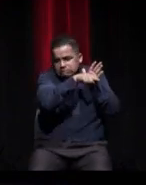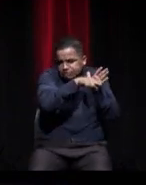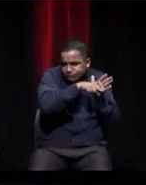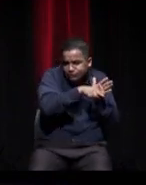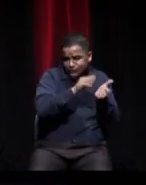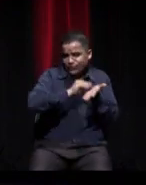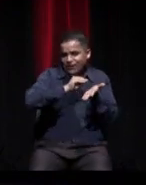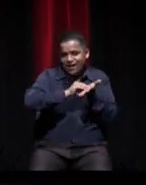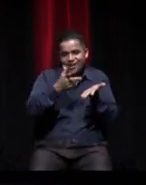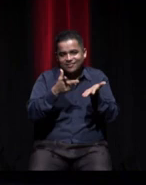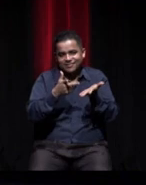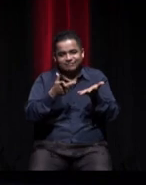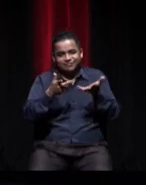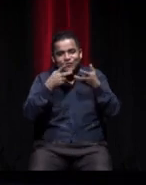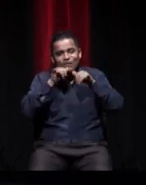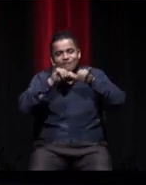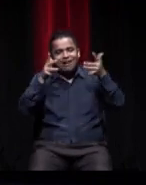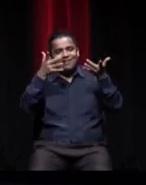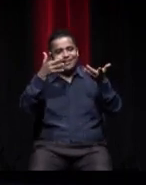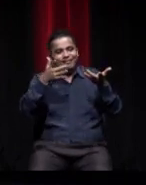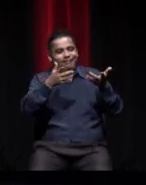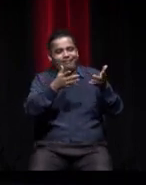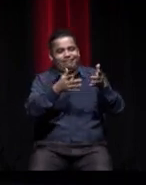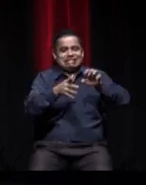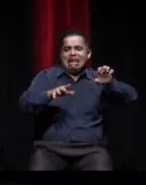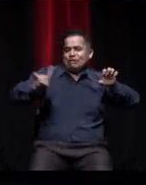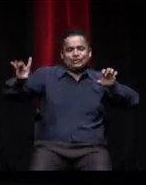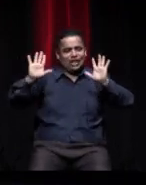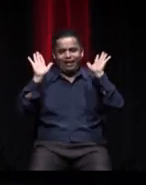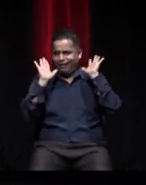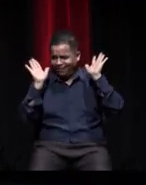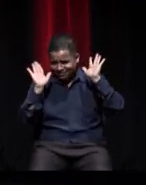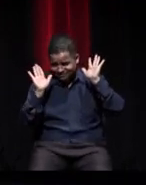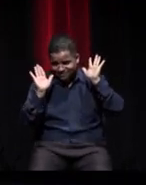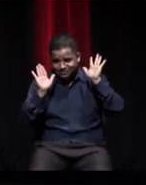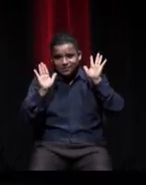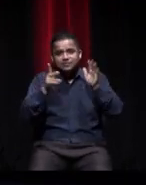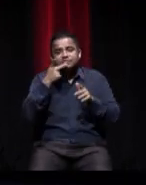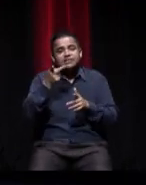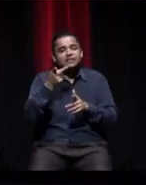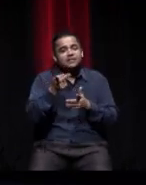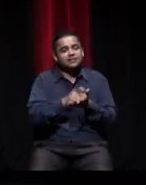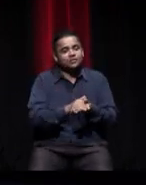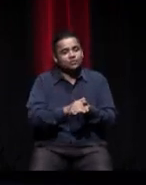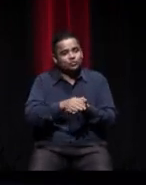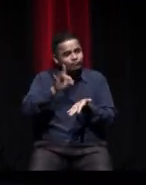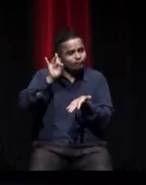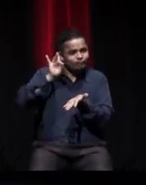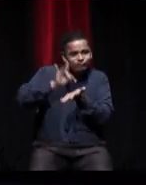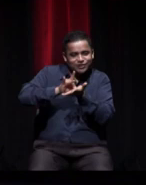I'm not talking about left-wing press, right-wing press. I'm talking about the basic core,